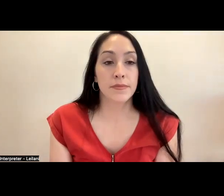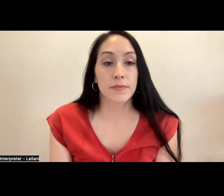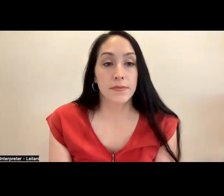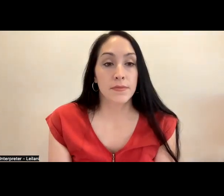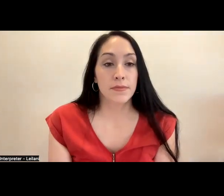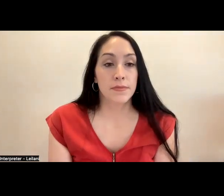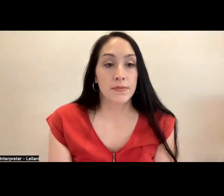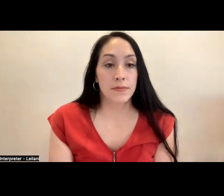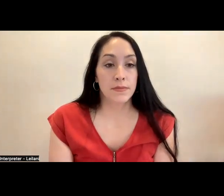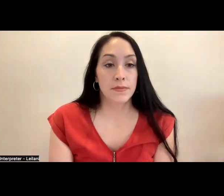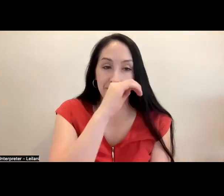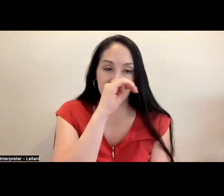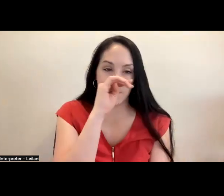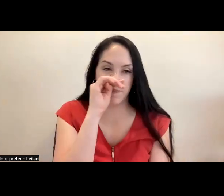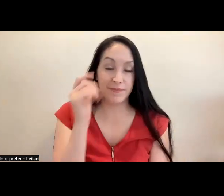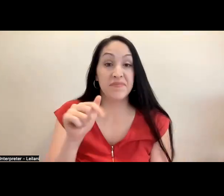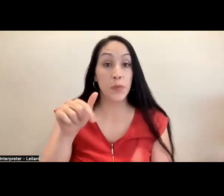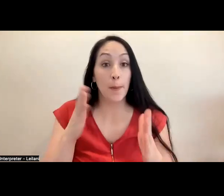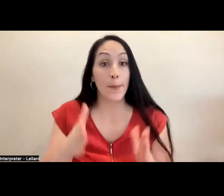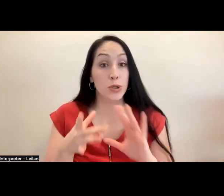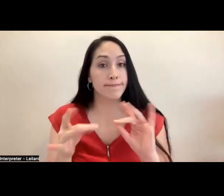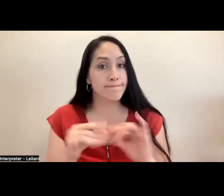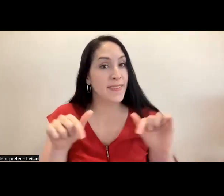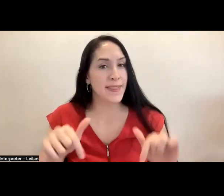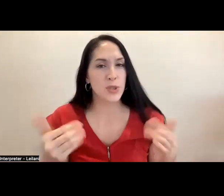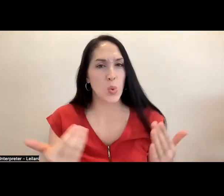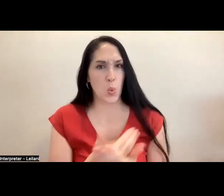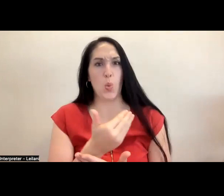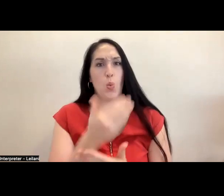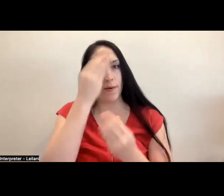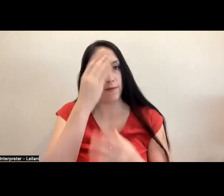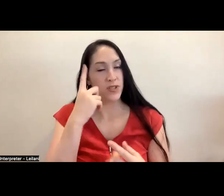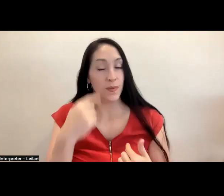is new to me. 11:53:21 Well, thank you for joining hopefully. You're here today. 11:53:23 I want to start an account for my